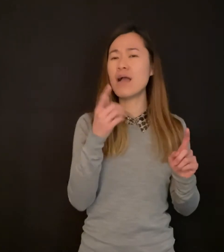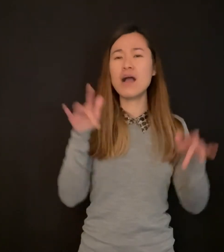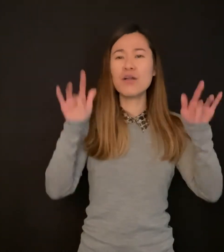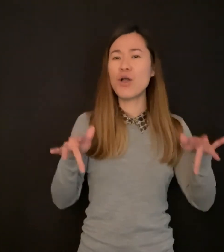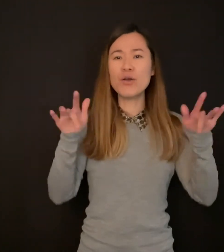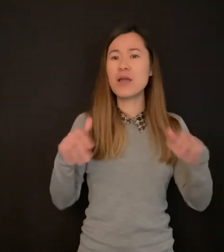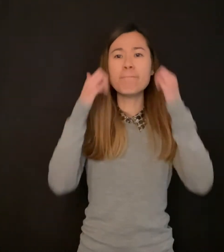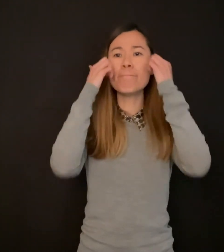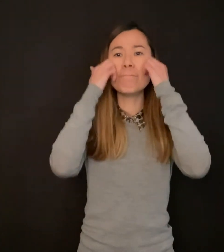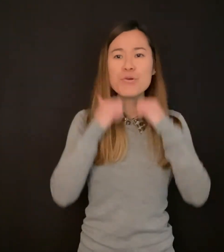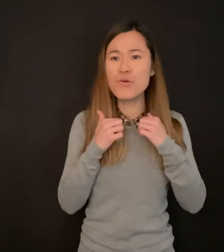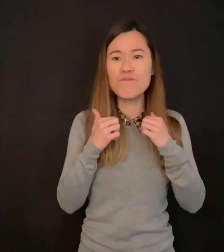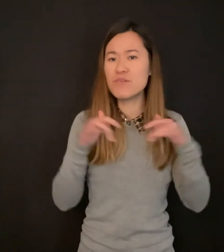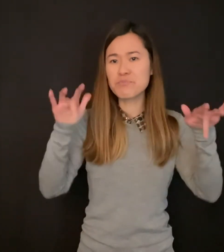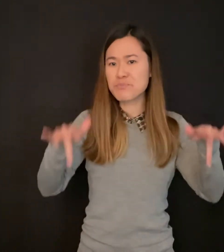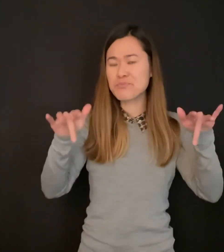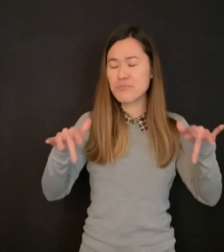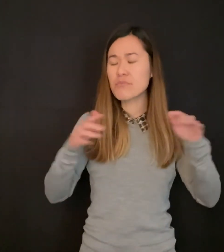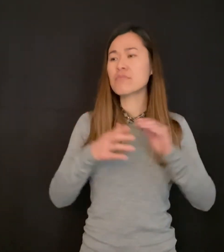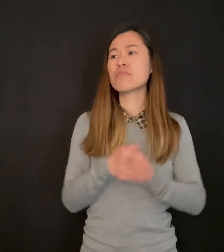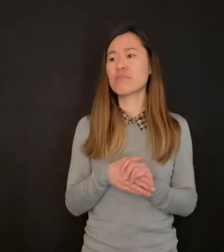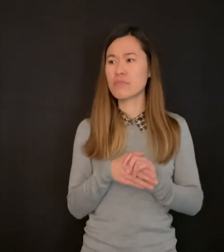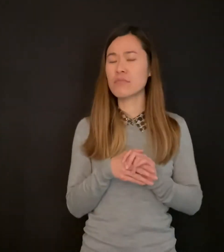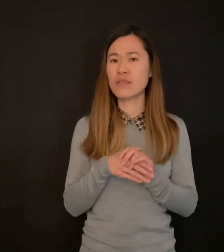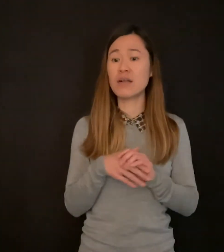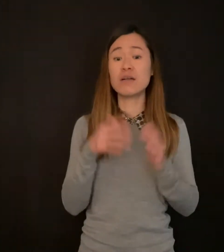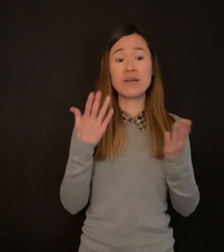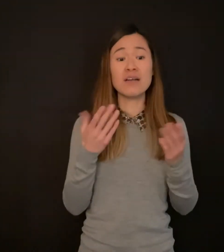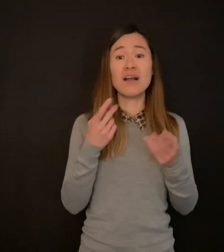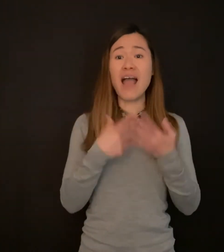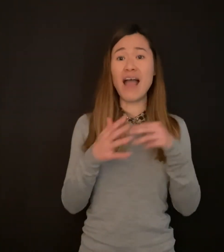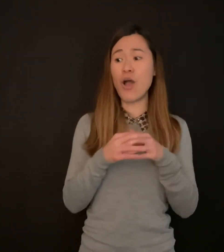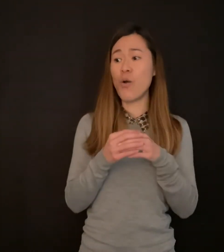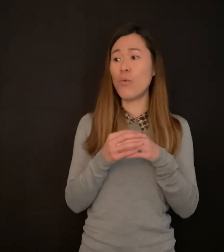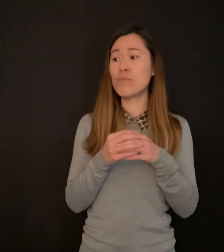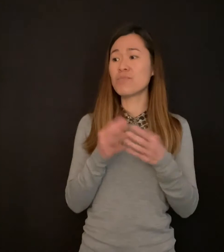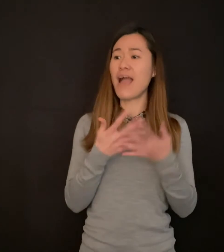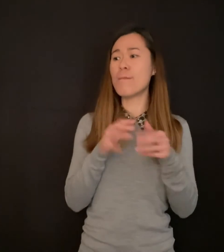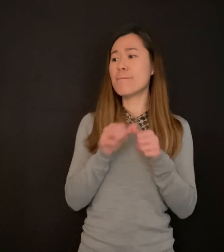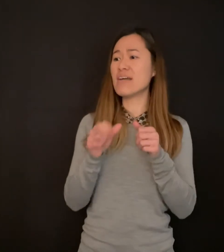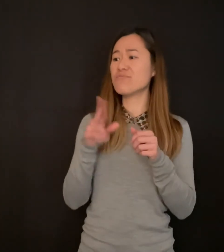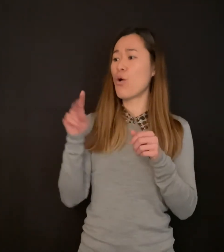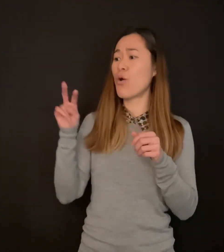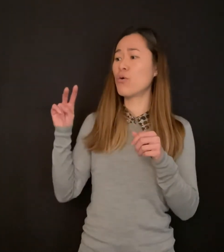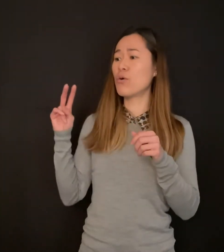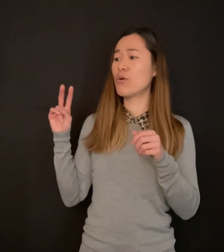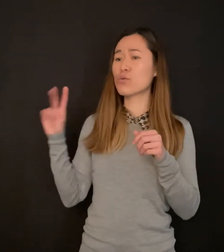came to the celebration. It was quite an exciting time. But one day, they were divorced.